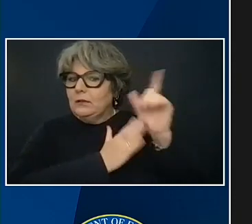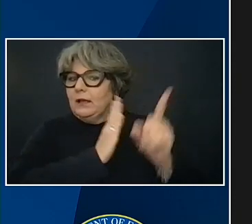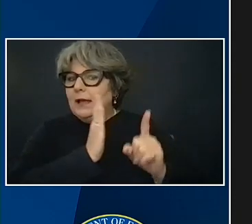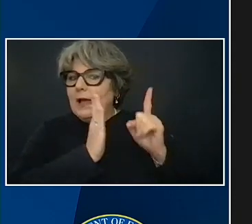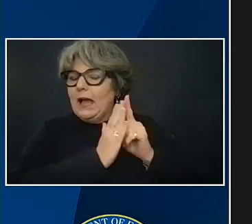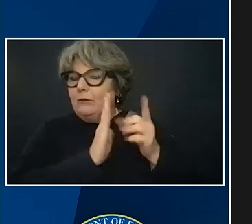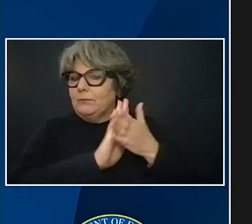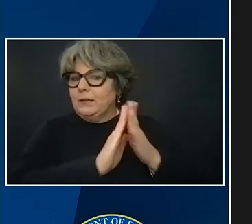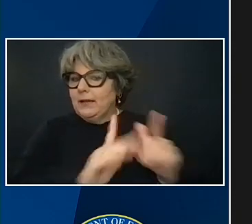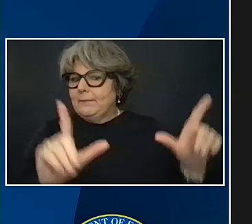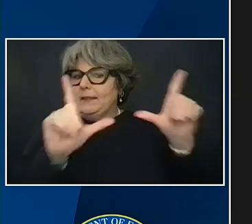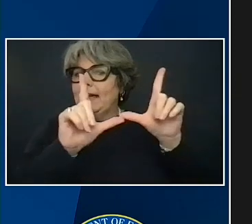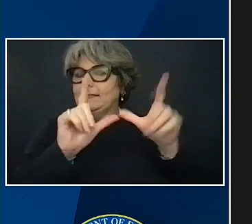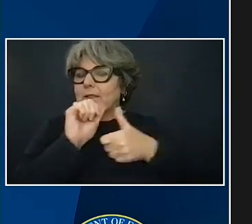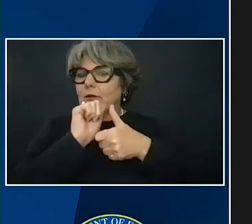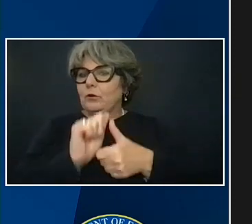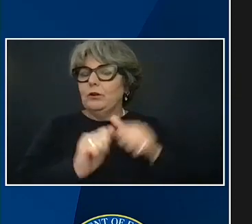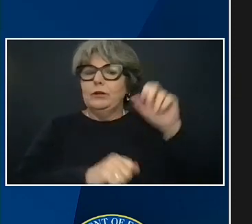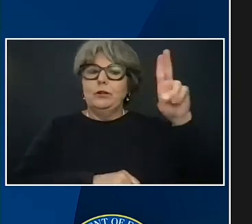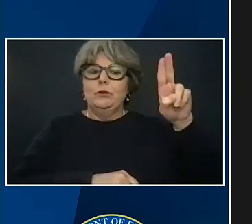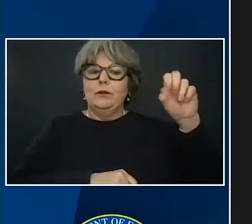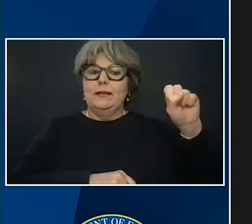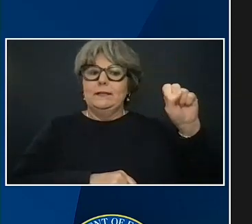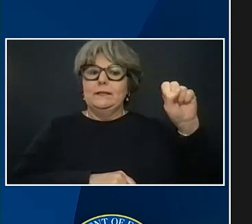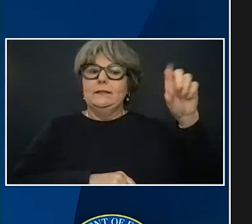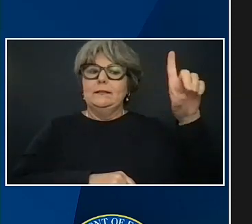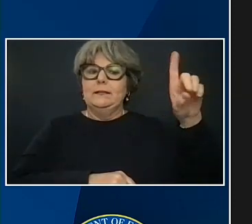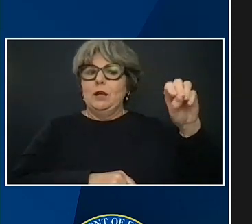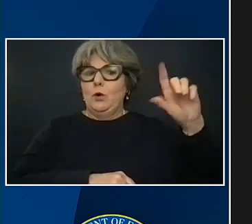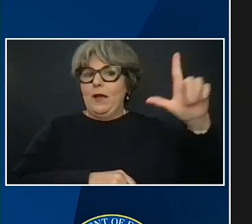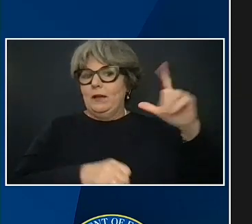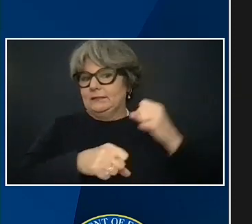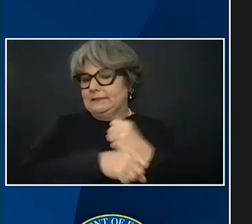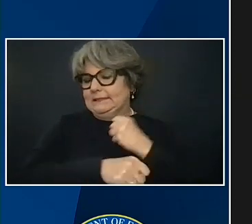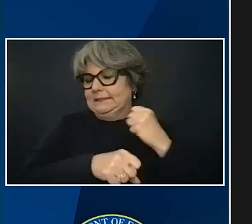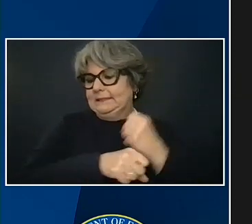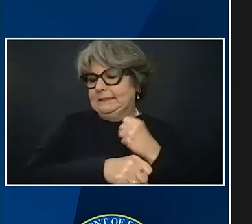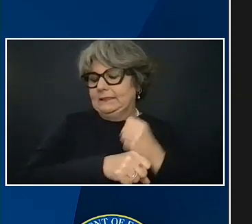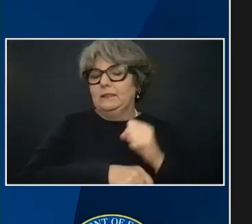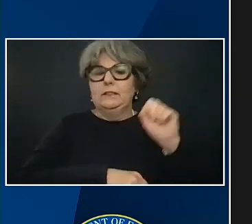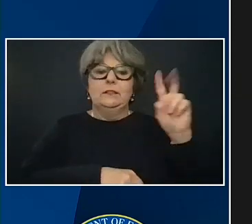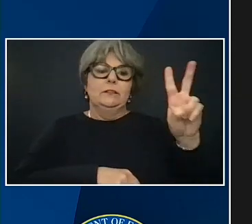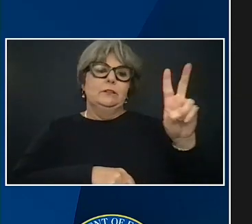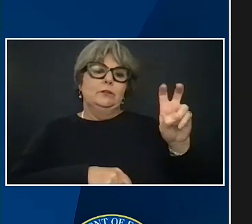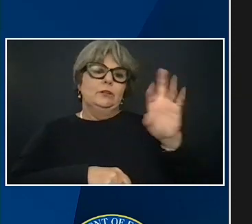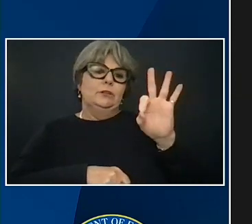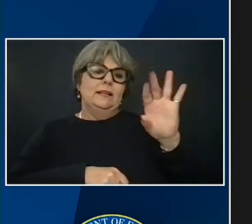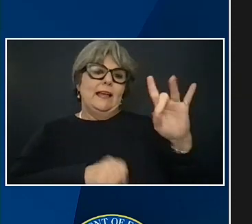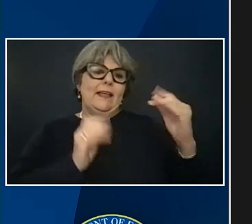According to the US Department of Labor Statistics, over 298,000 people nationwide